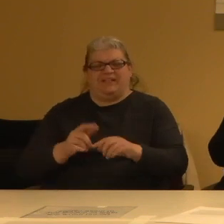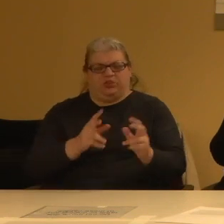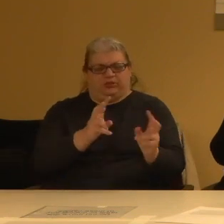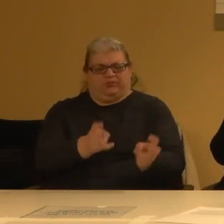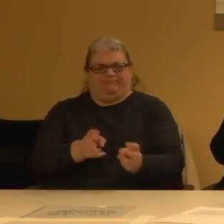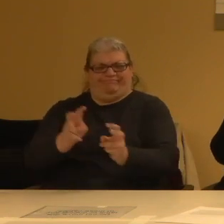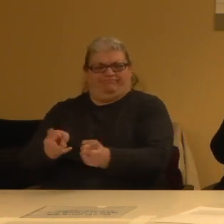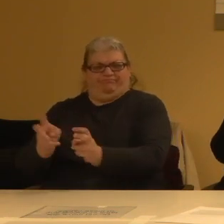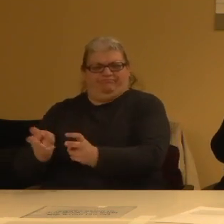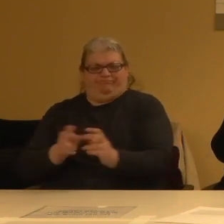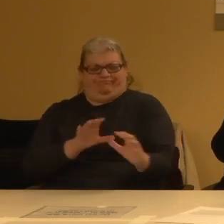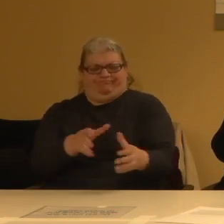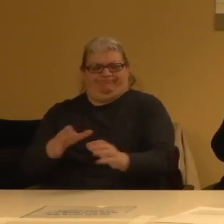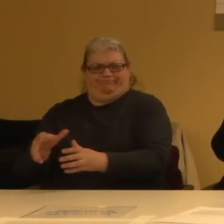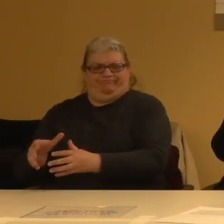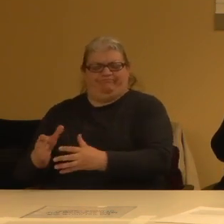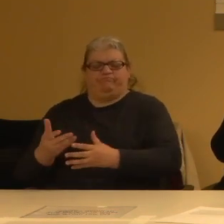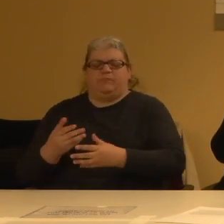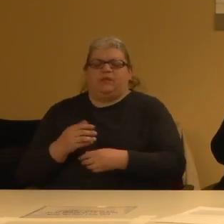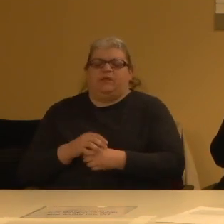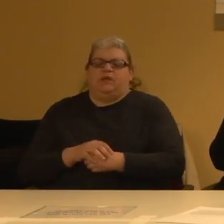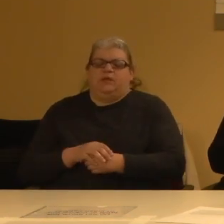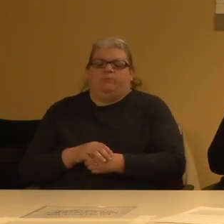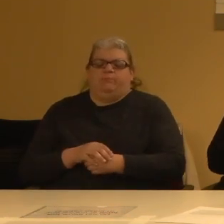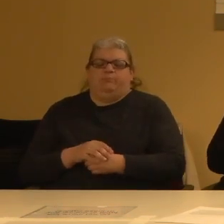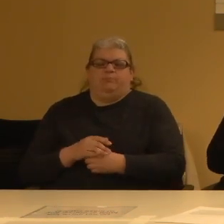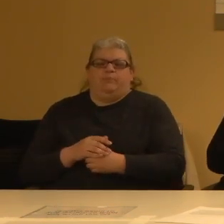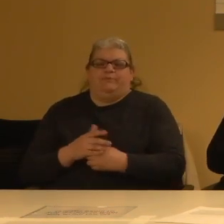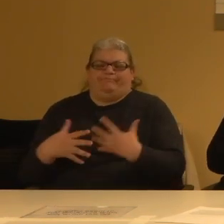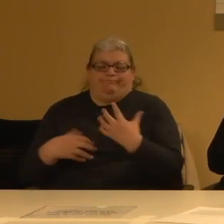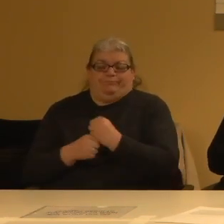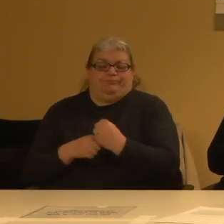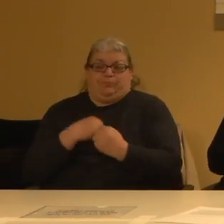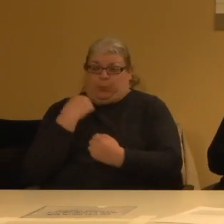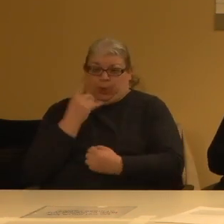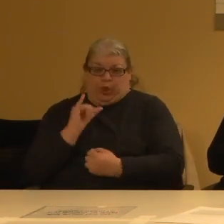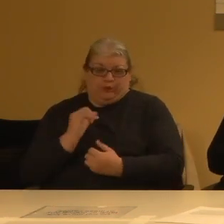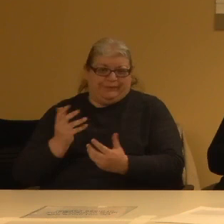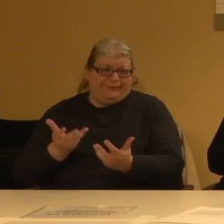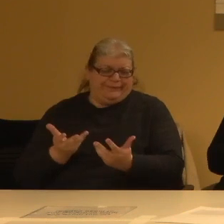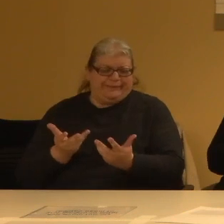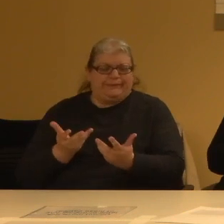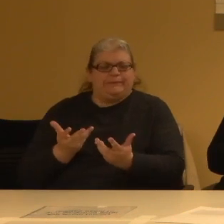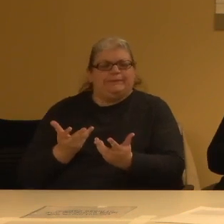the sort of short version of what that looks like, I think, especially when it's just, my favorite part of the